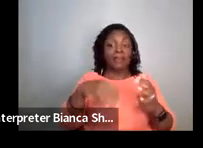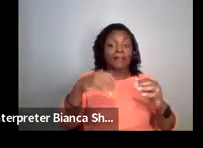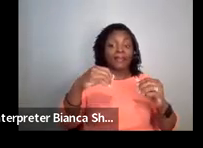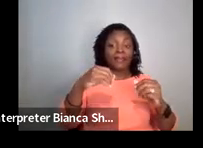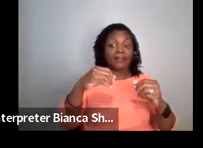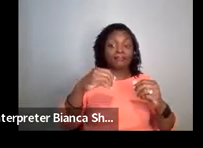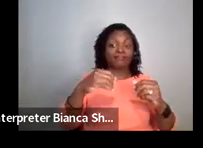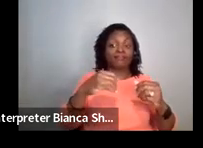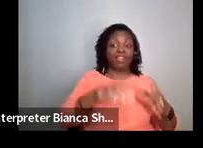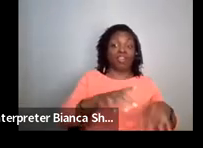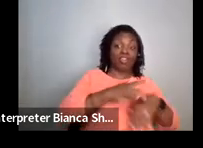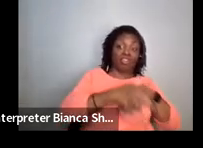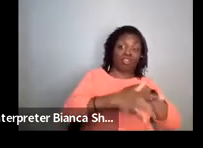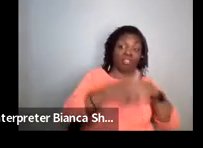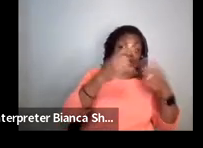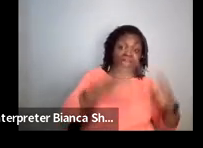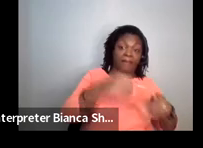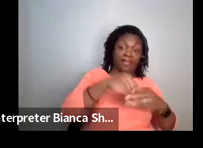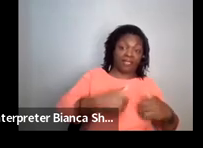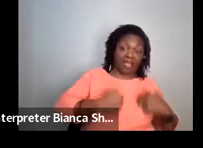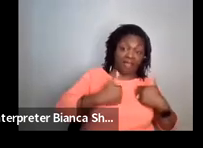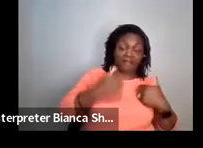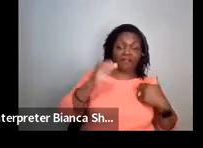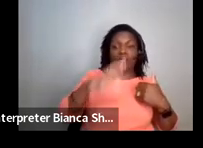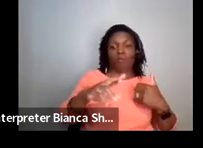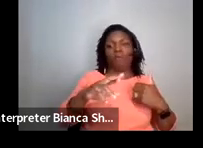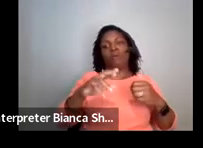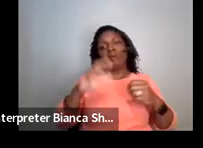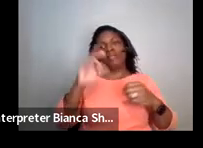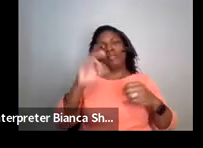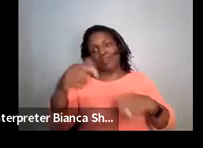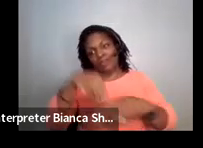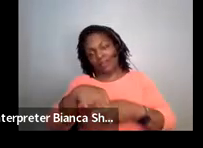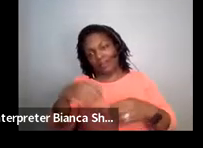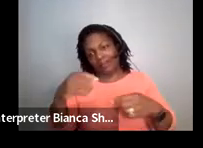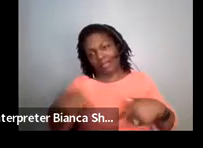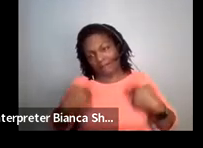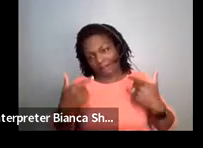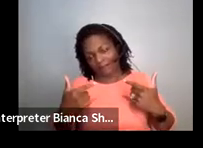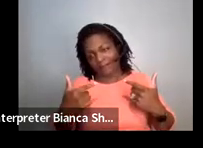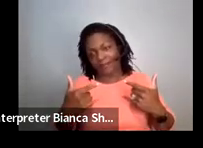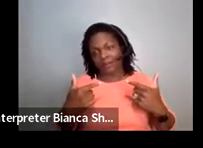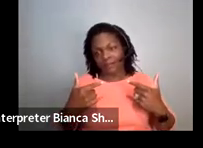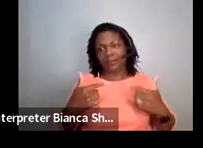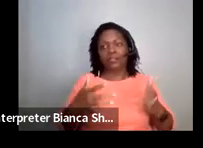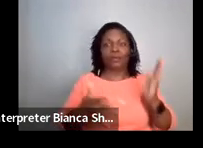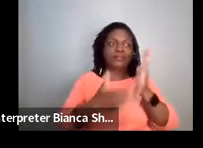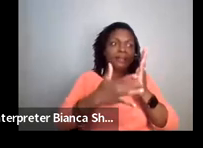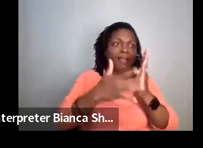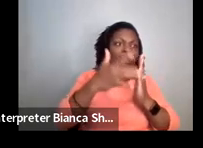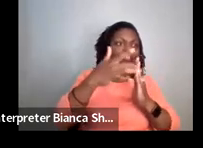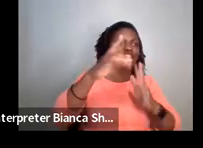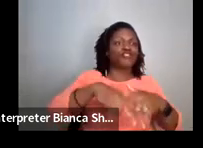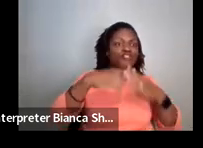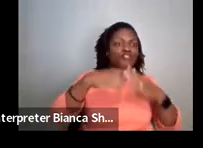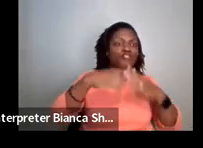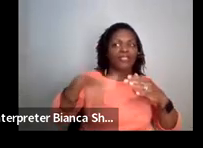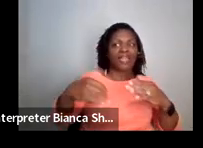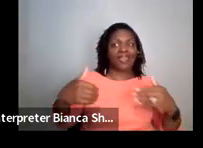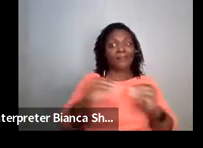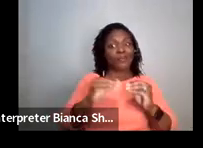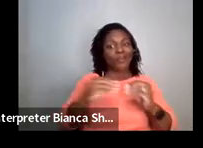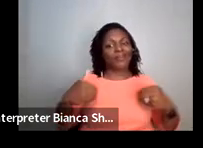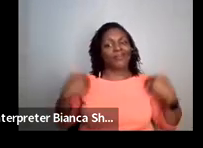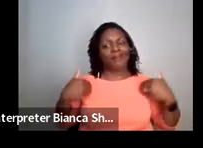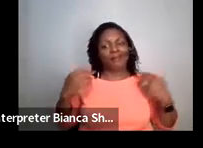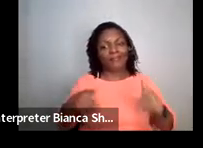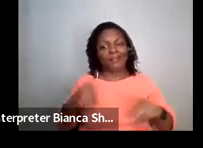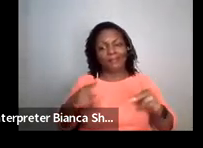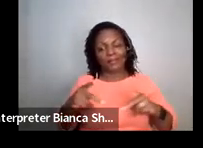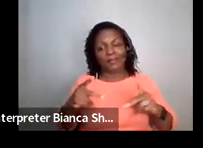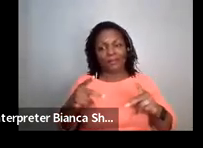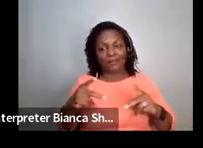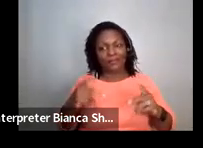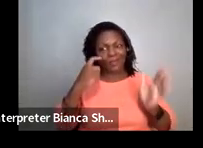We are seeing much much more young on set to mention, as check increases, that they can see in that brain war and people are becoming more aware.